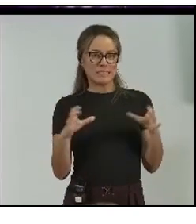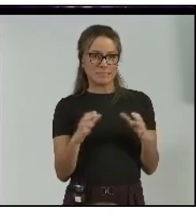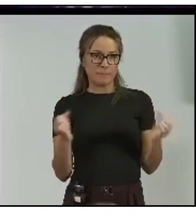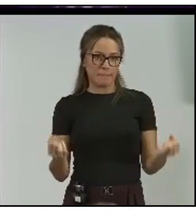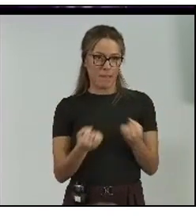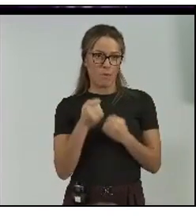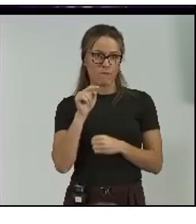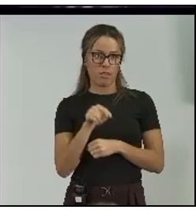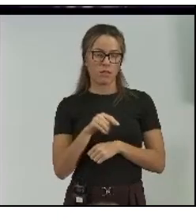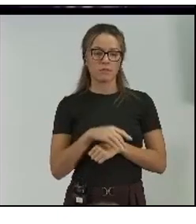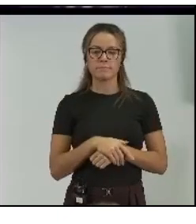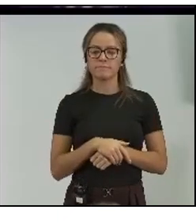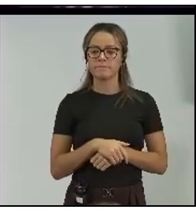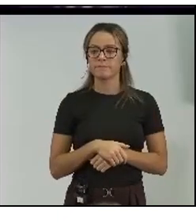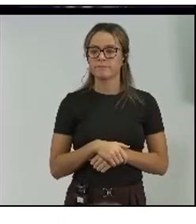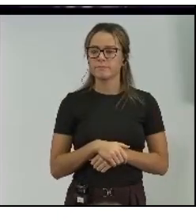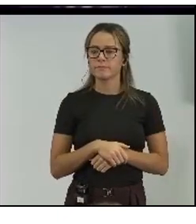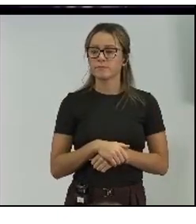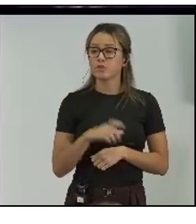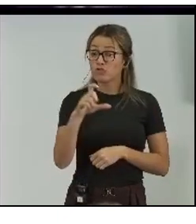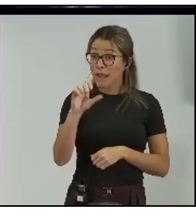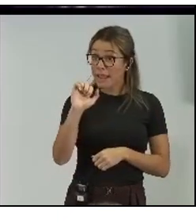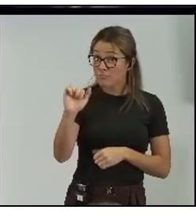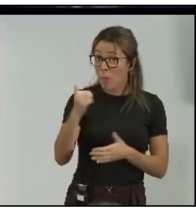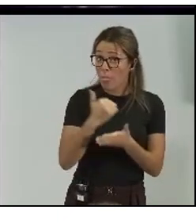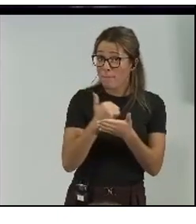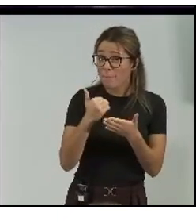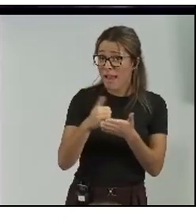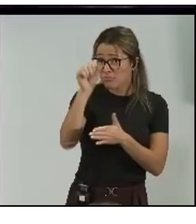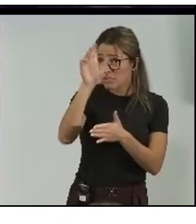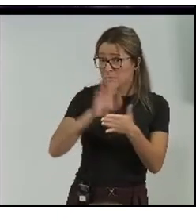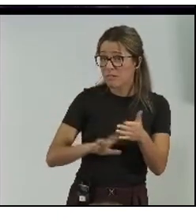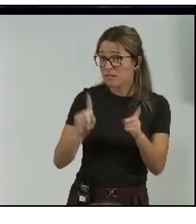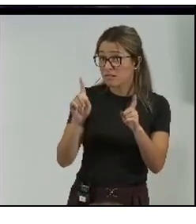And in the bank, Craig, in terms of your experience, is it the numbers that win?